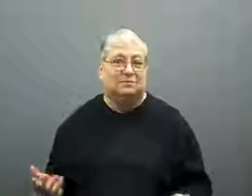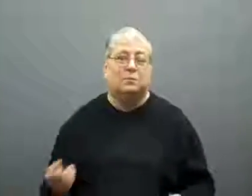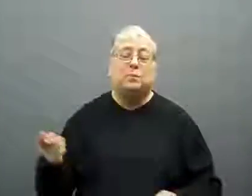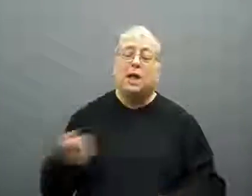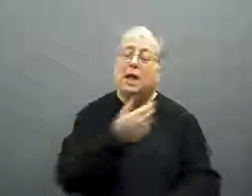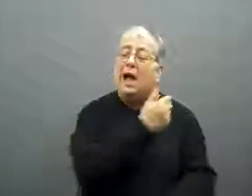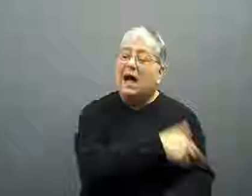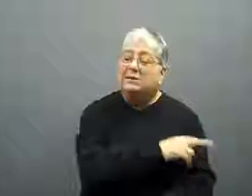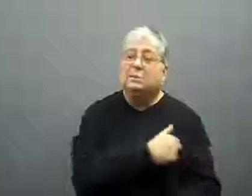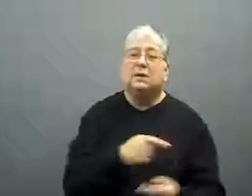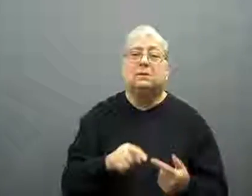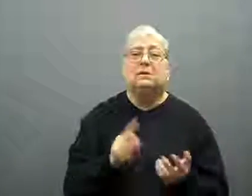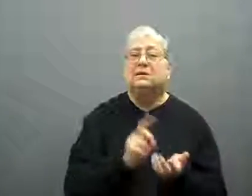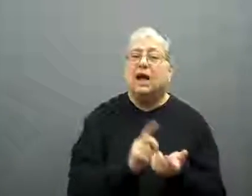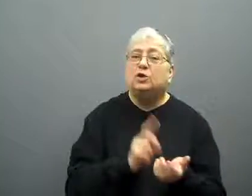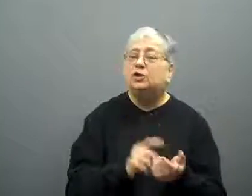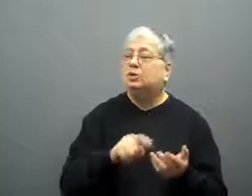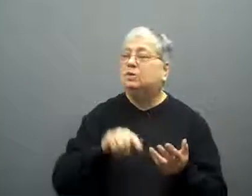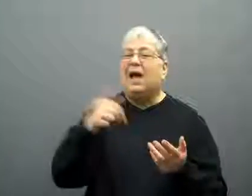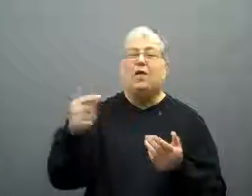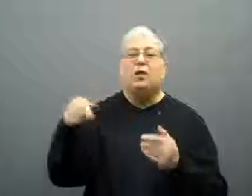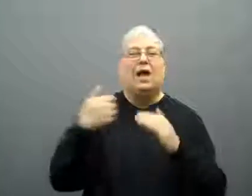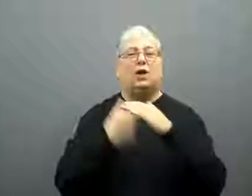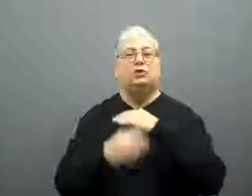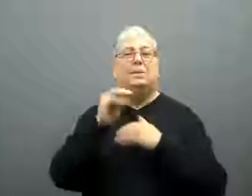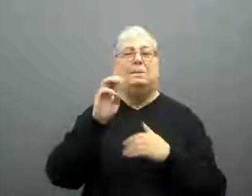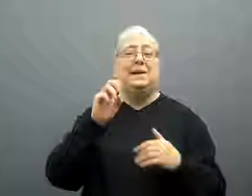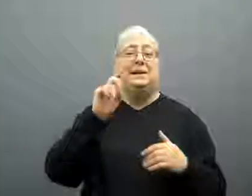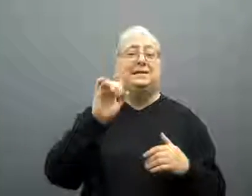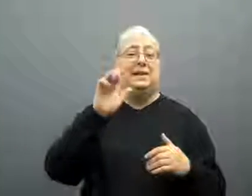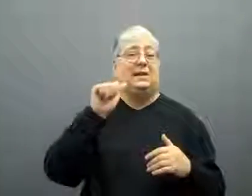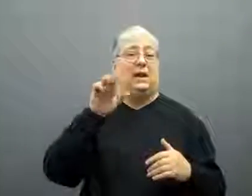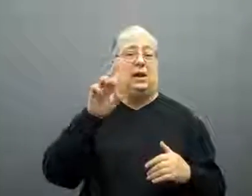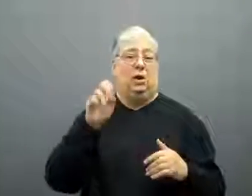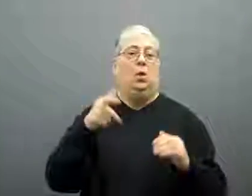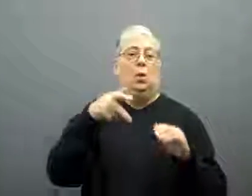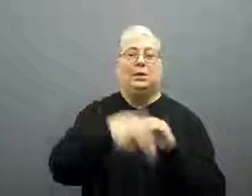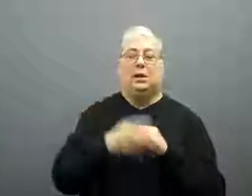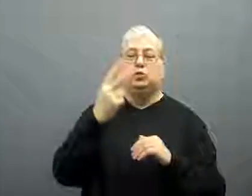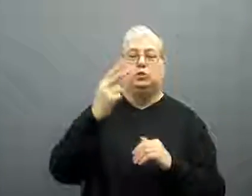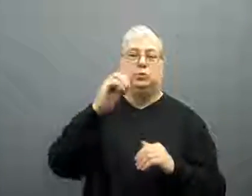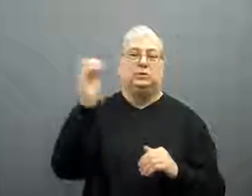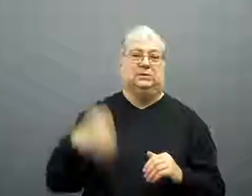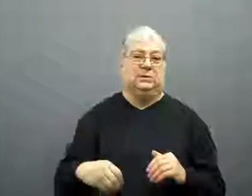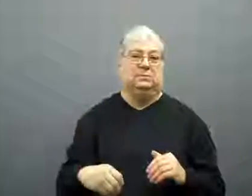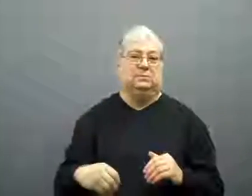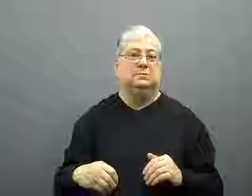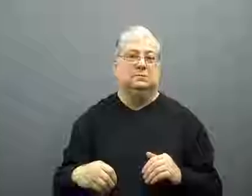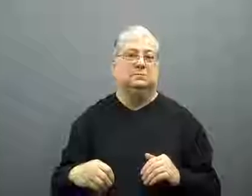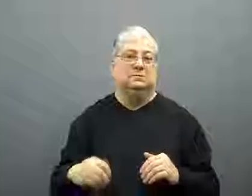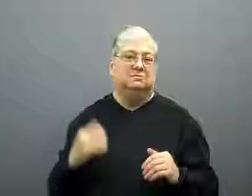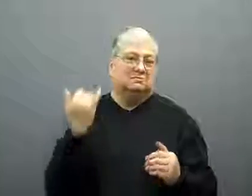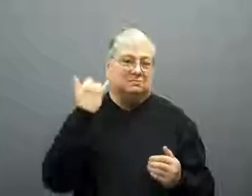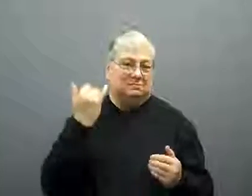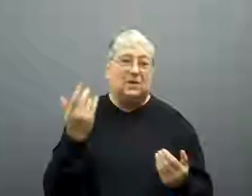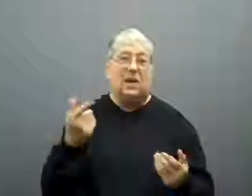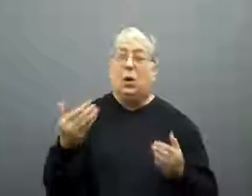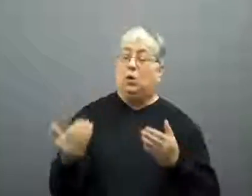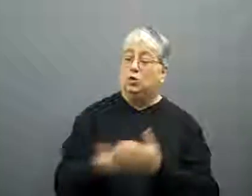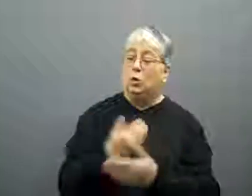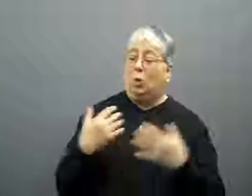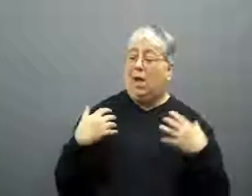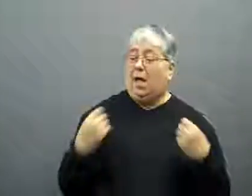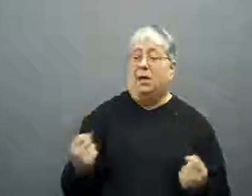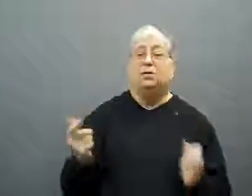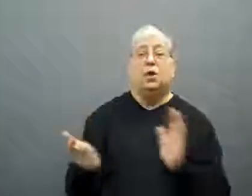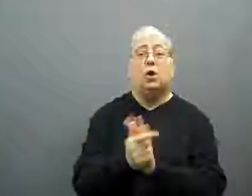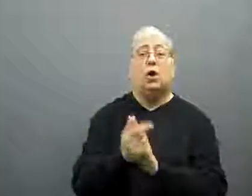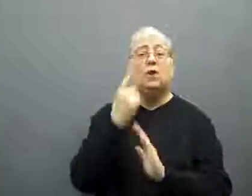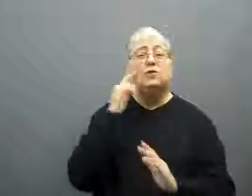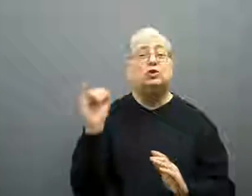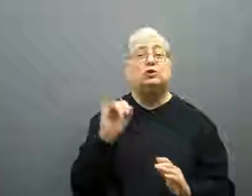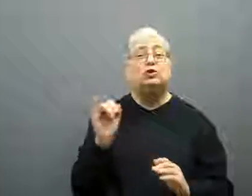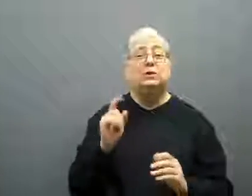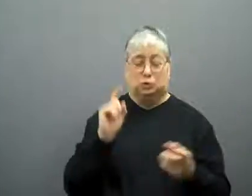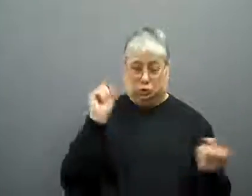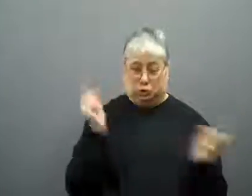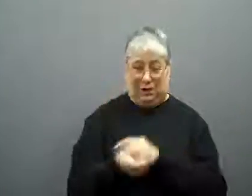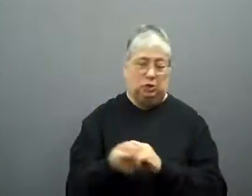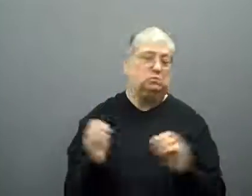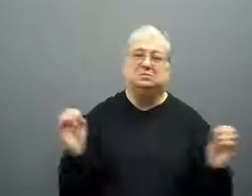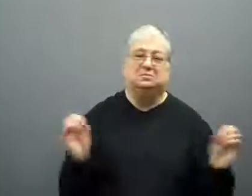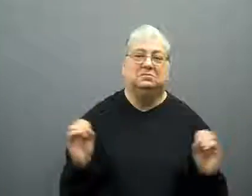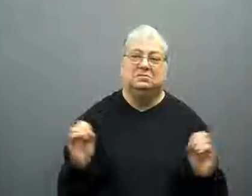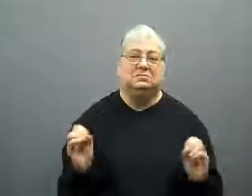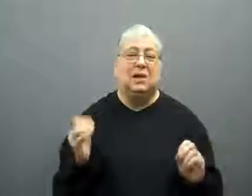Hospitals, doctors and other medicare providers will see a 2% cut.